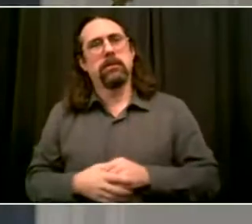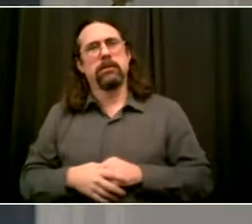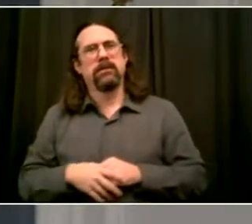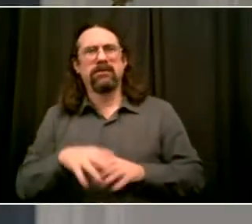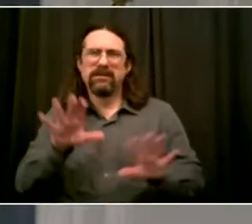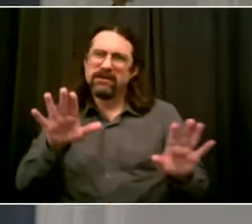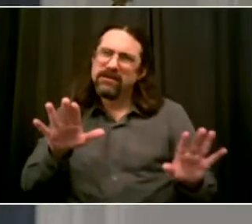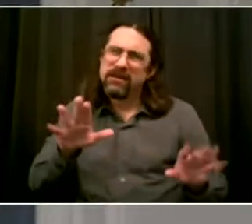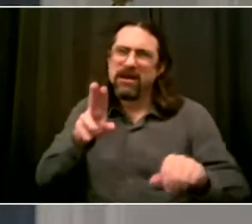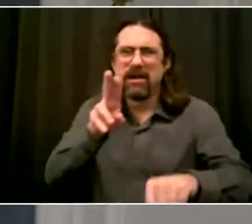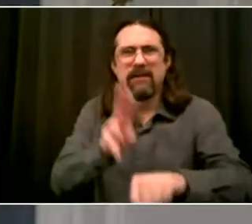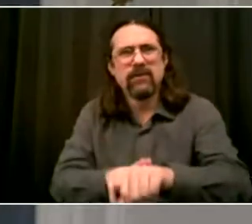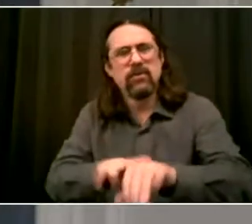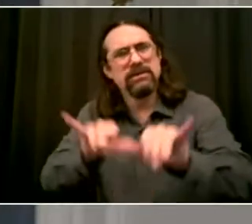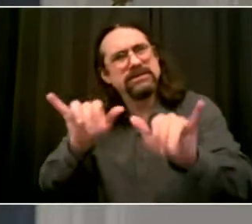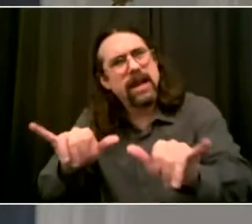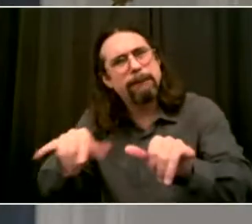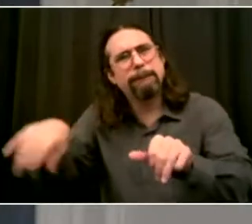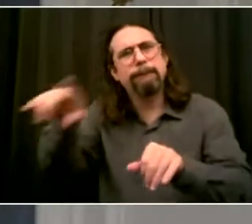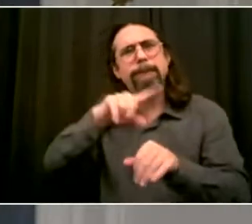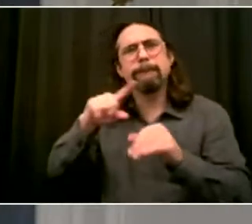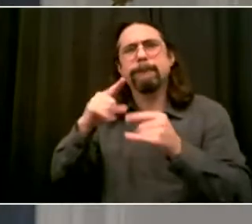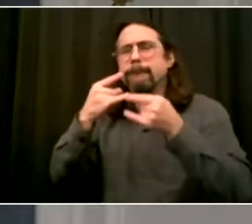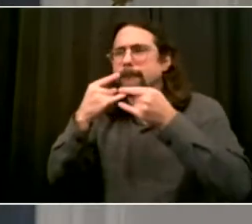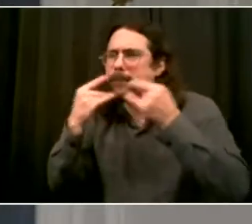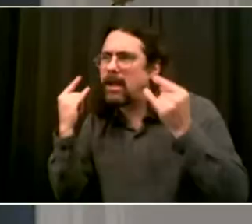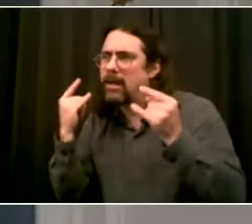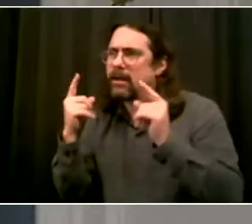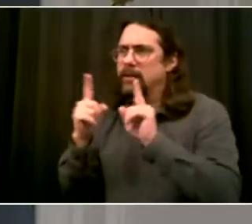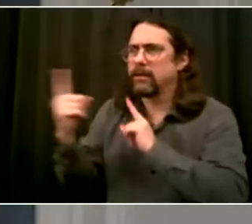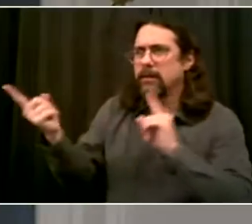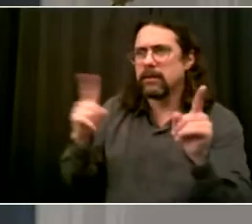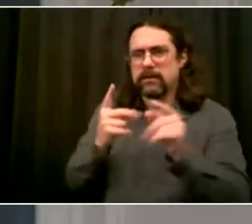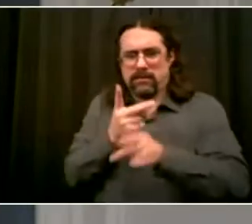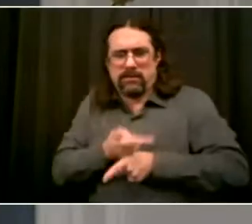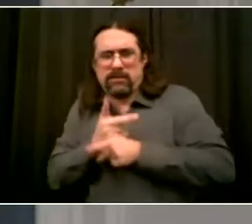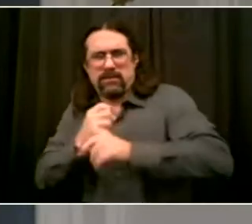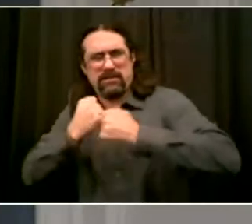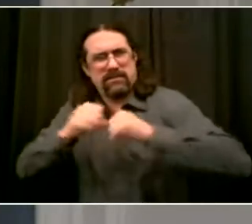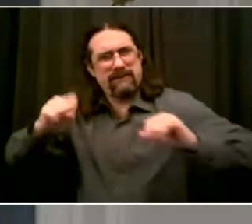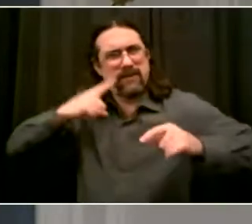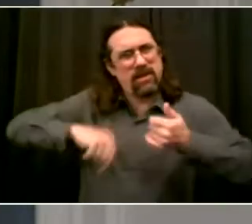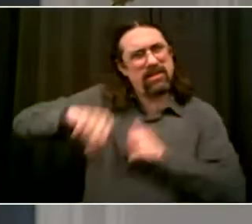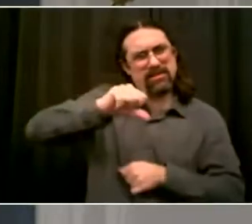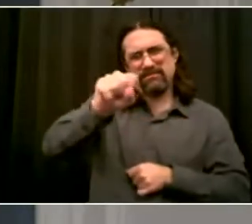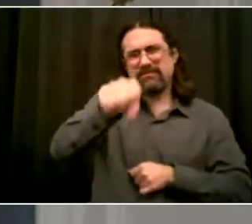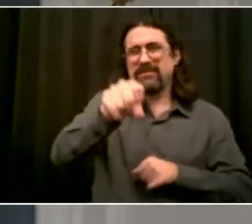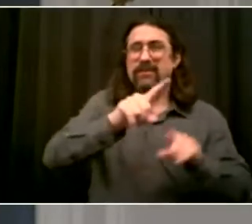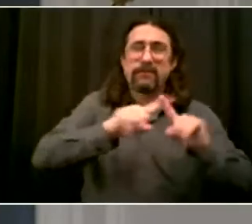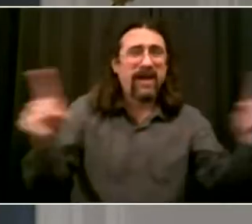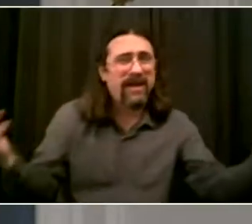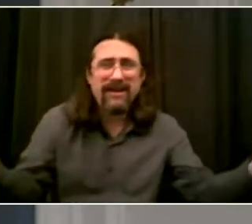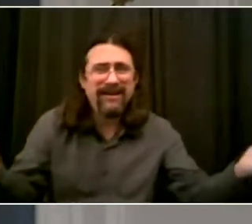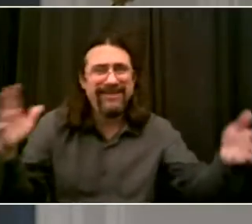IMPROVOVED. DOCTORS, DO WANT TO ADD? EMPHASIZE